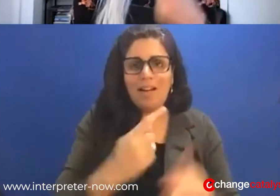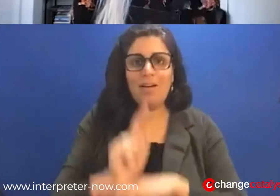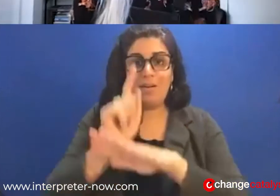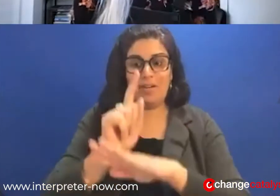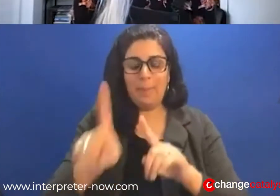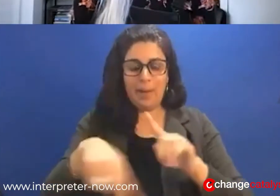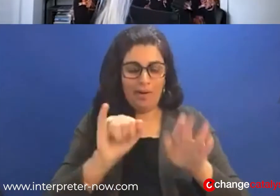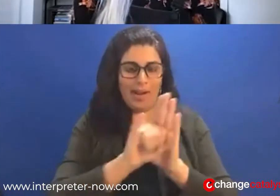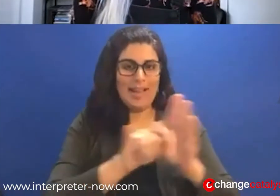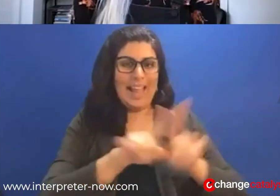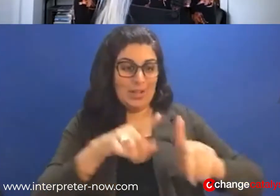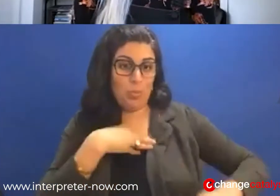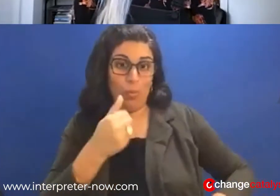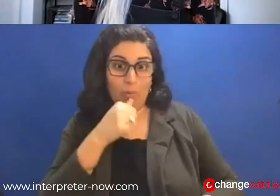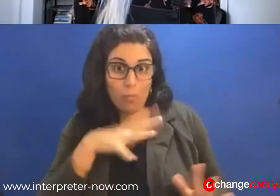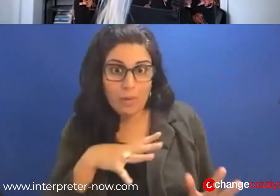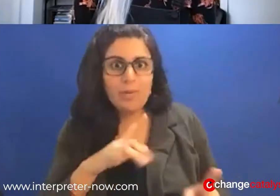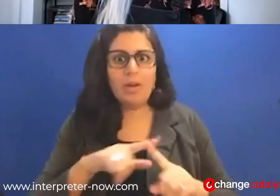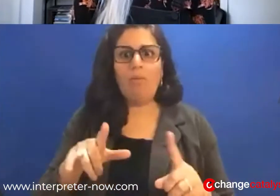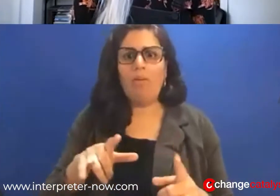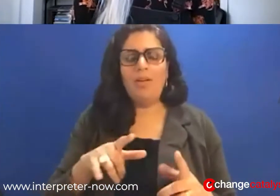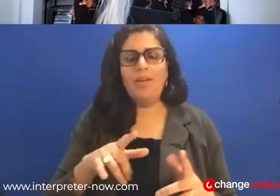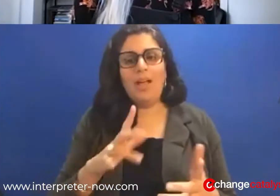Because as both White founders, we, of course, have intersectional different identities and